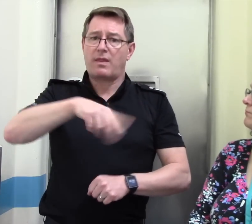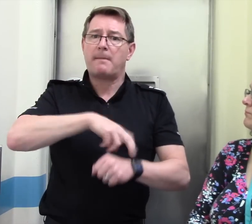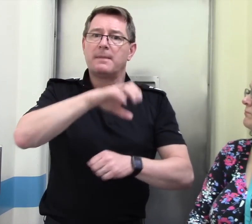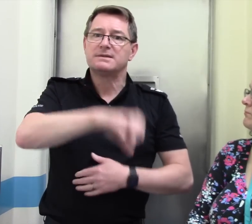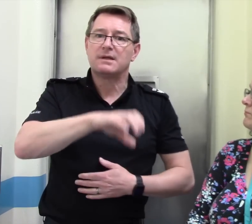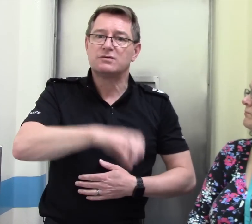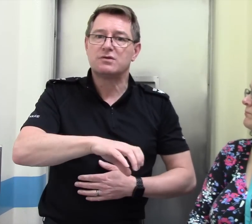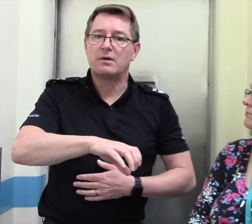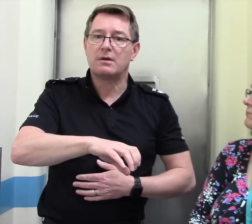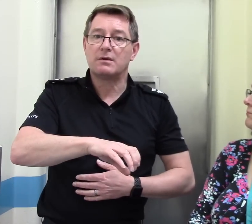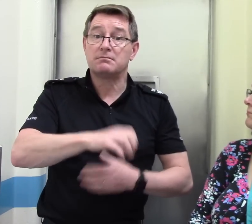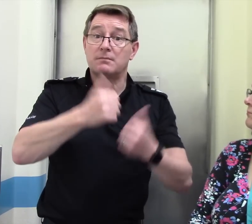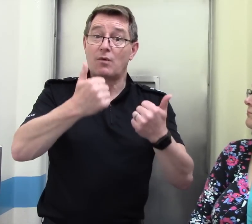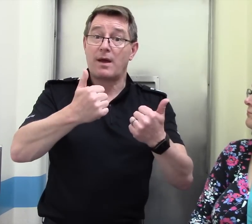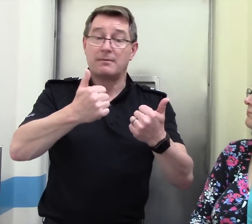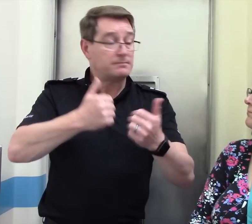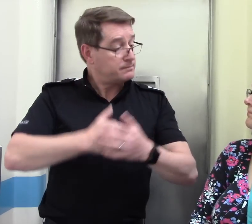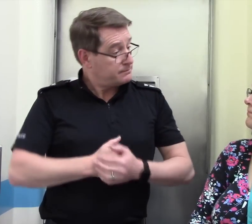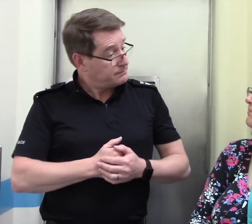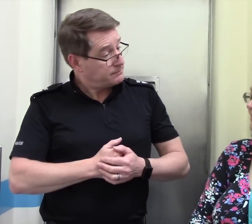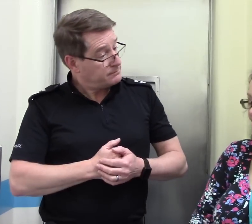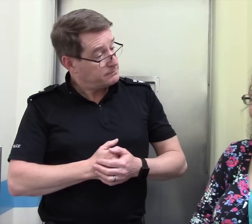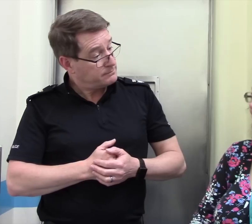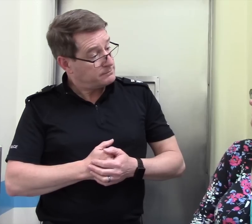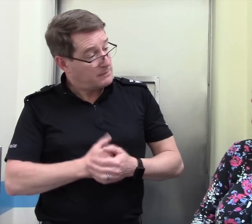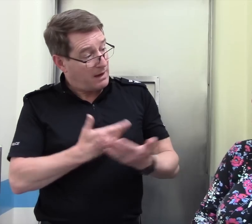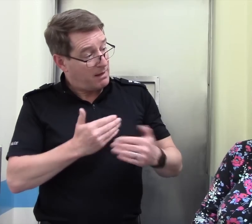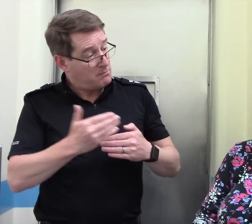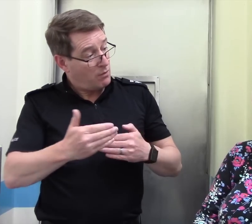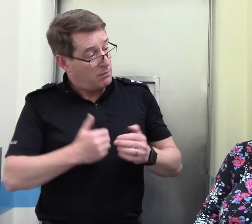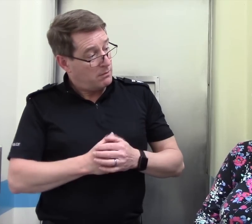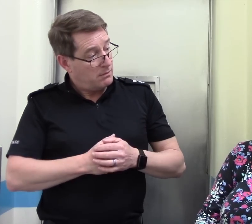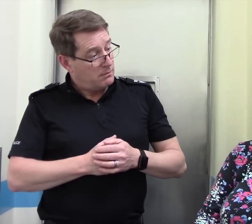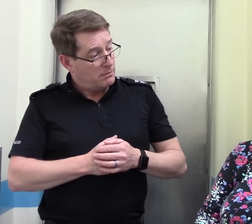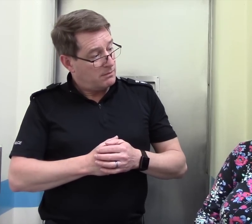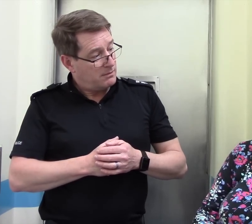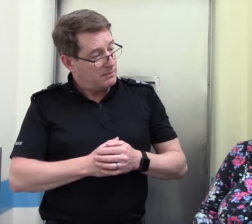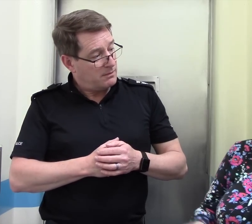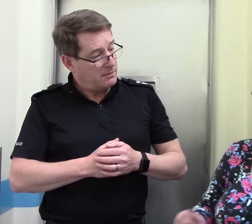and the reason you're at the police station - OK? Any more?